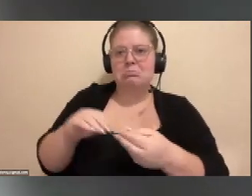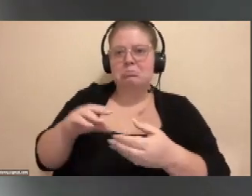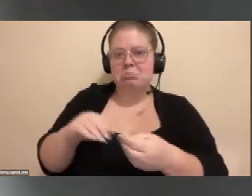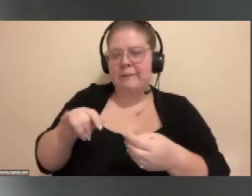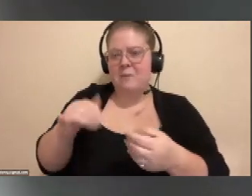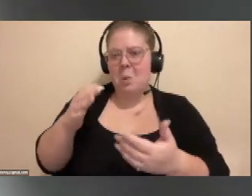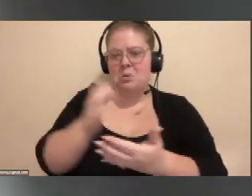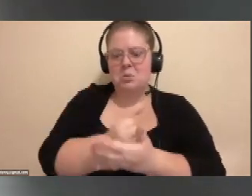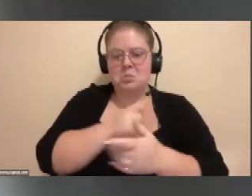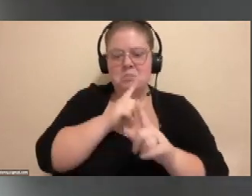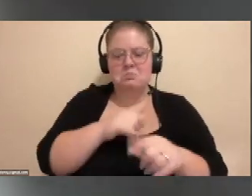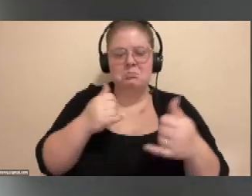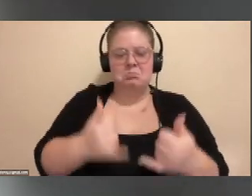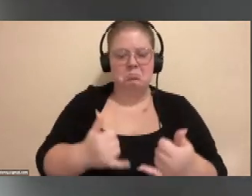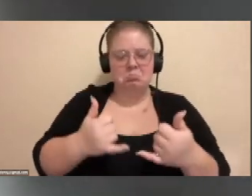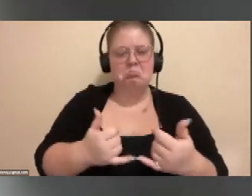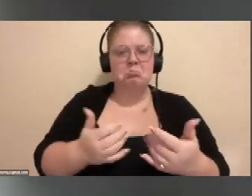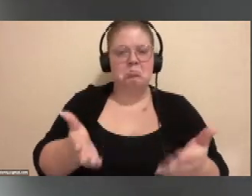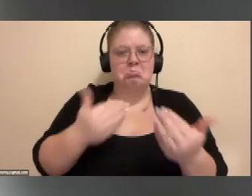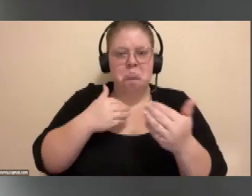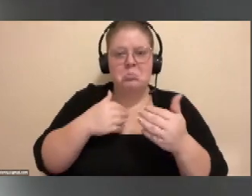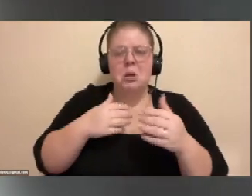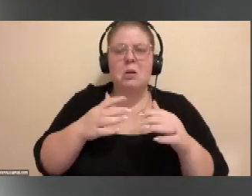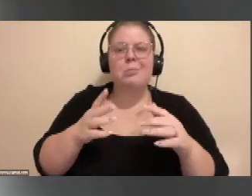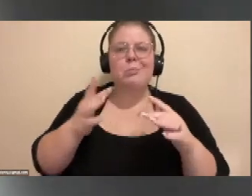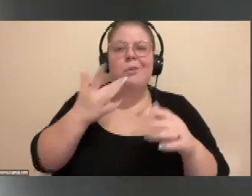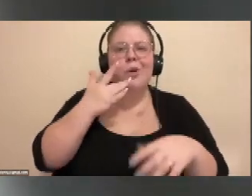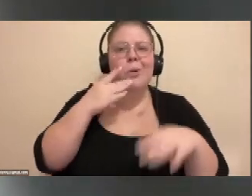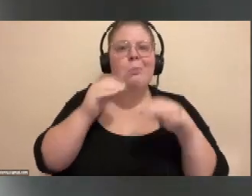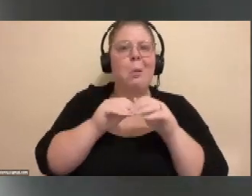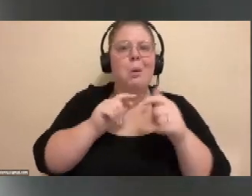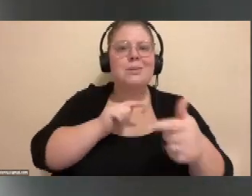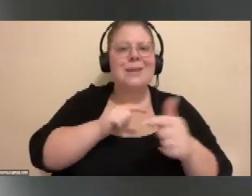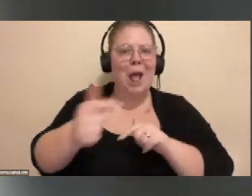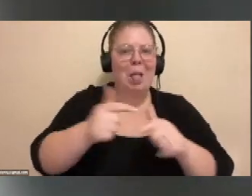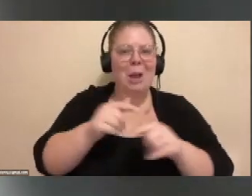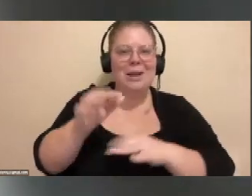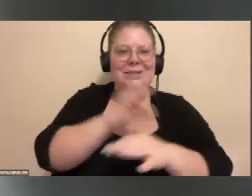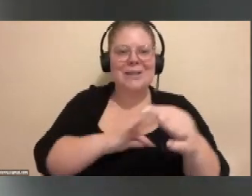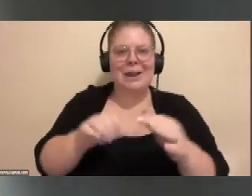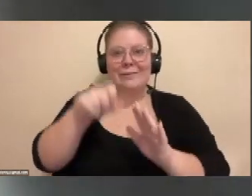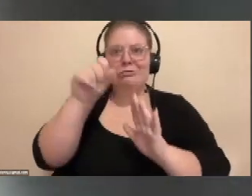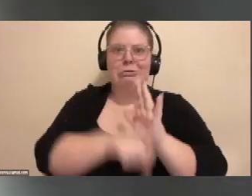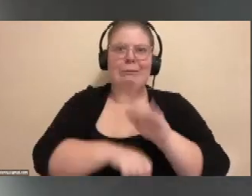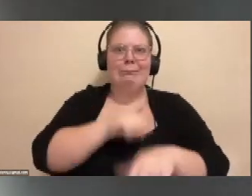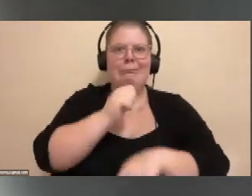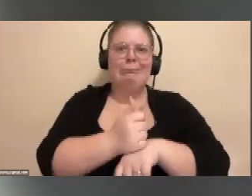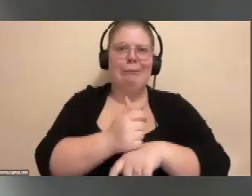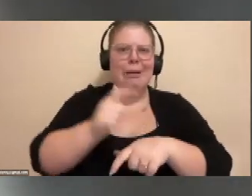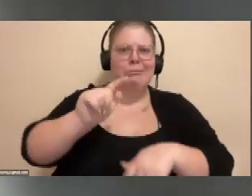I'd love for this to be more of a dialogue, a scripted conversation.